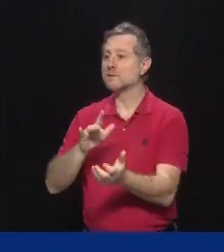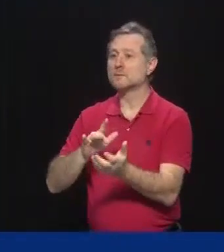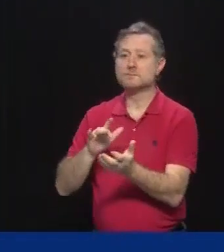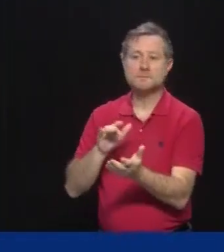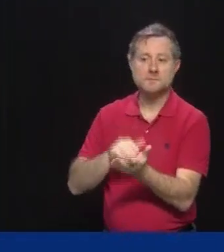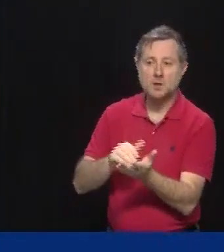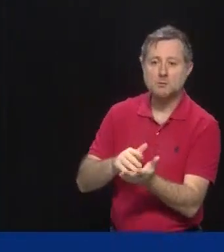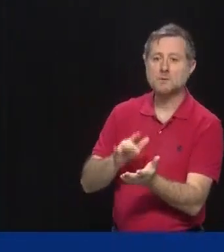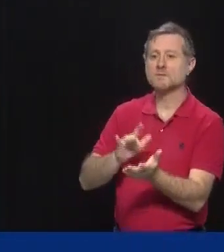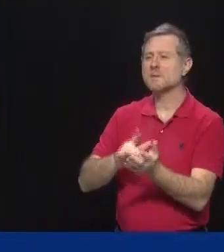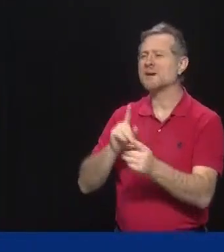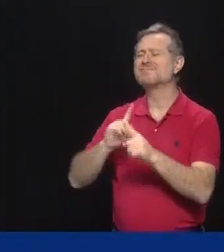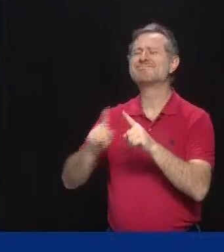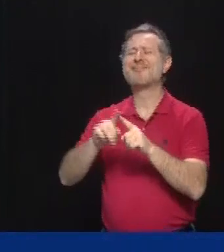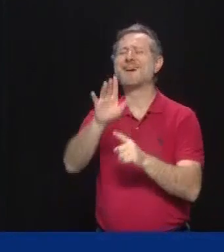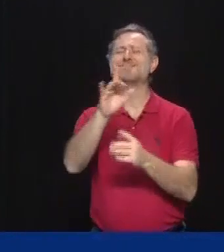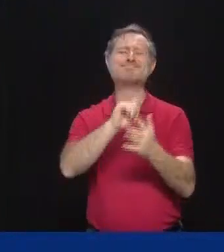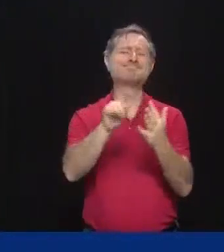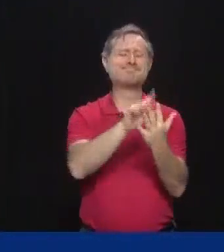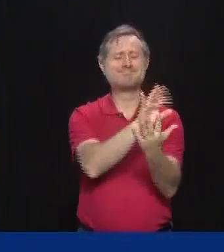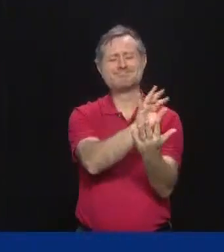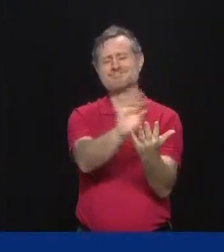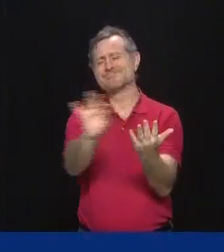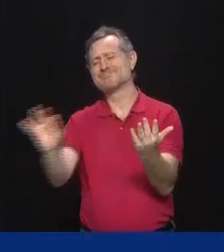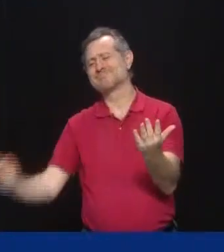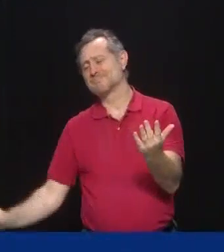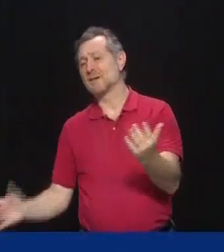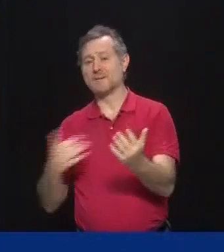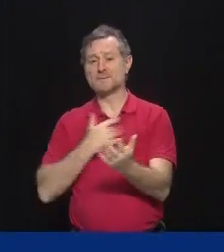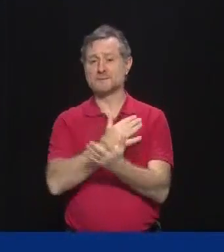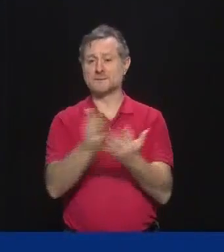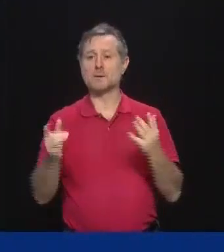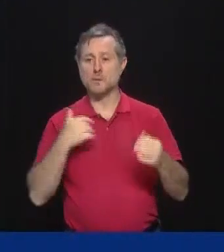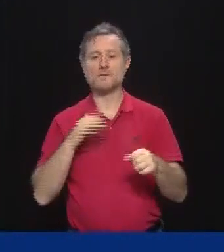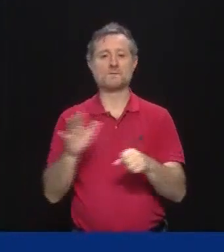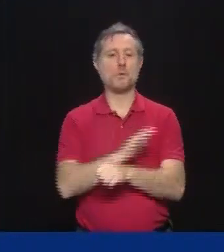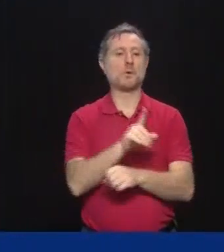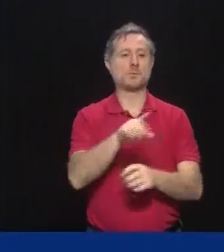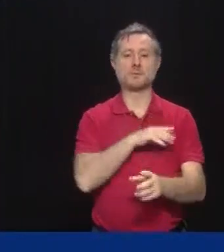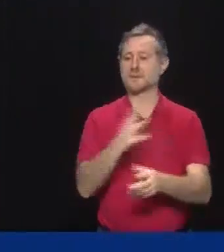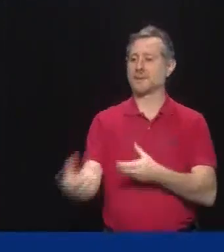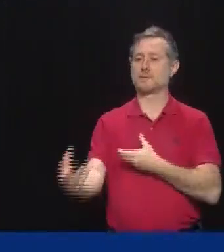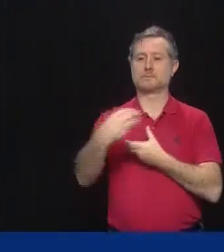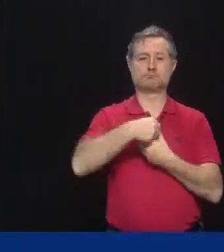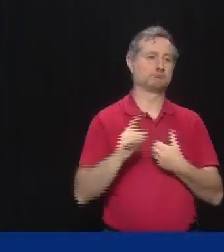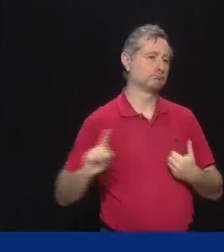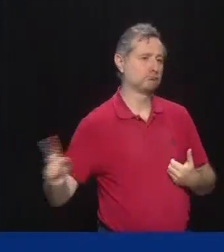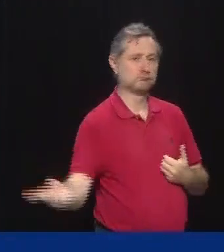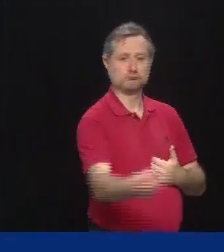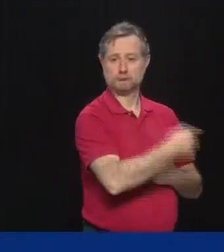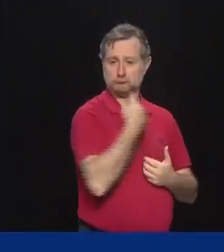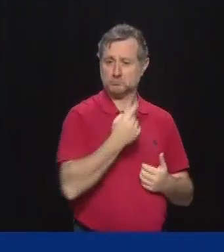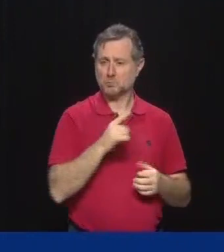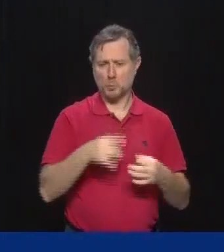IT, IF THEY WANT TO DO IT IN THE SCHOOL. THEY'RE GOING TO PARTNER WITH LOCAL HEALTH DEPARTMENTS. THERE IS A LOT OF DIFFERENT WAYS